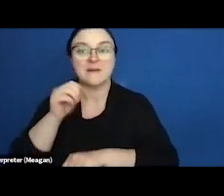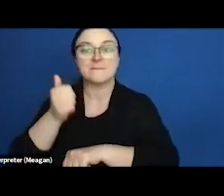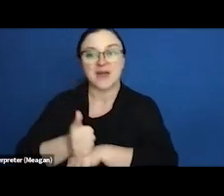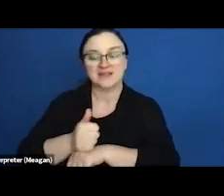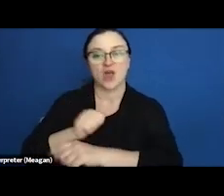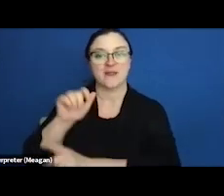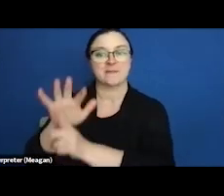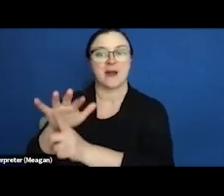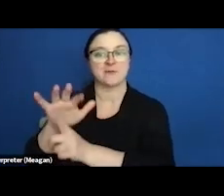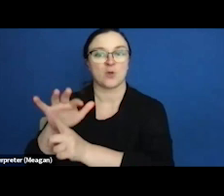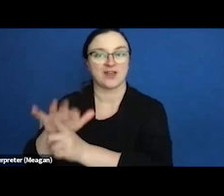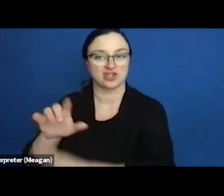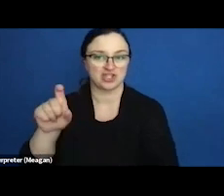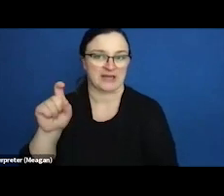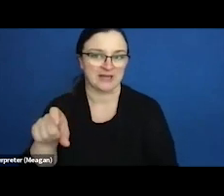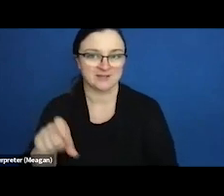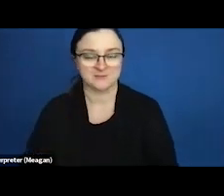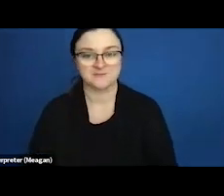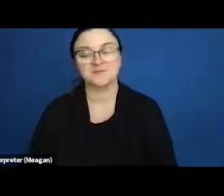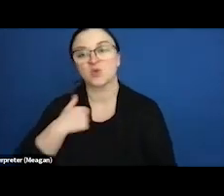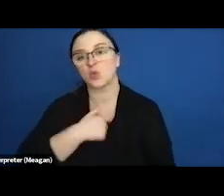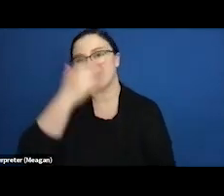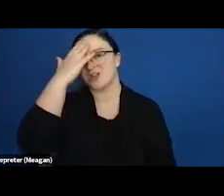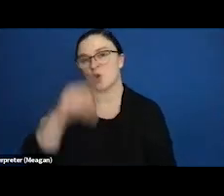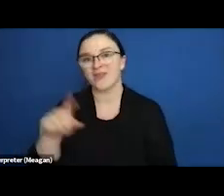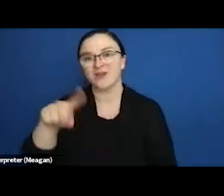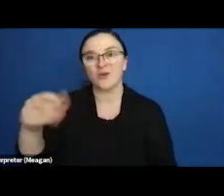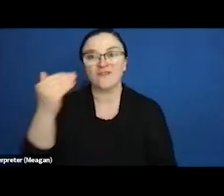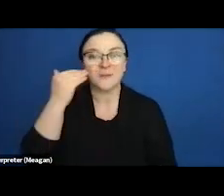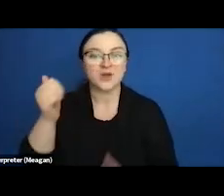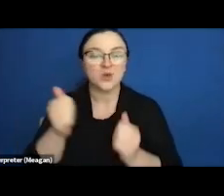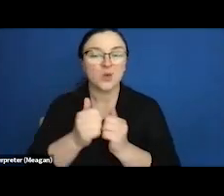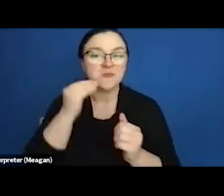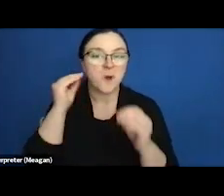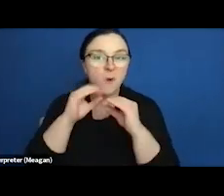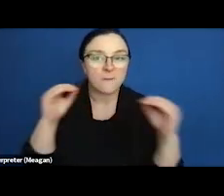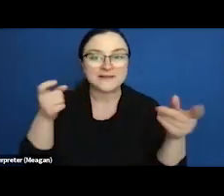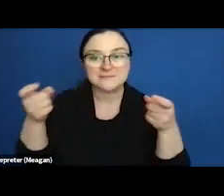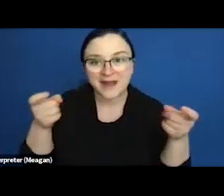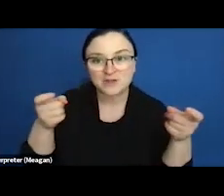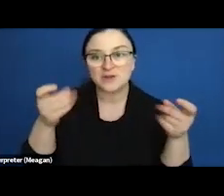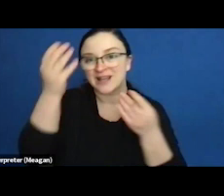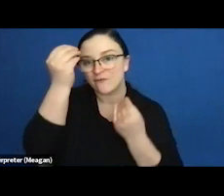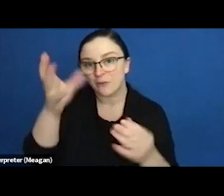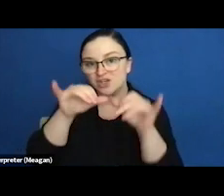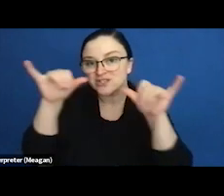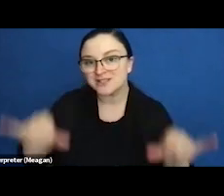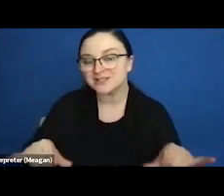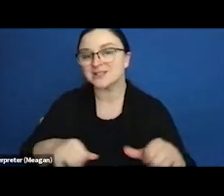Okay, so we know you guys are familiar with the Homeless Management Information System and are...